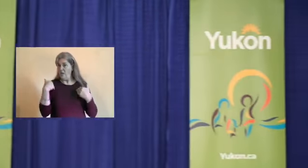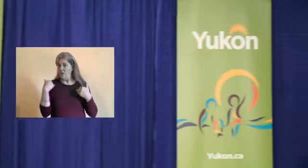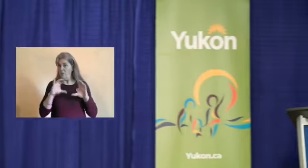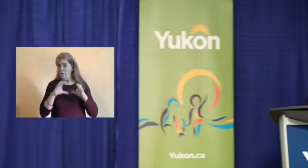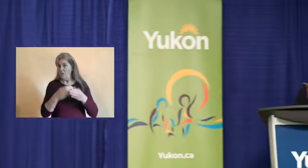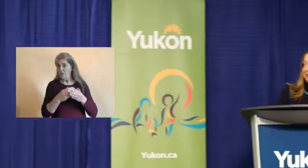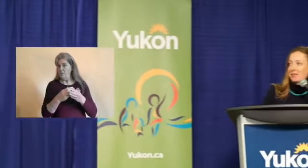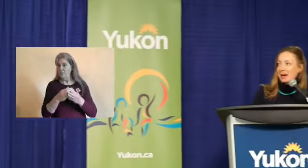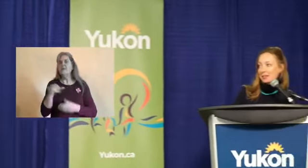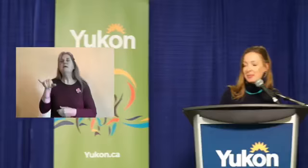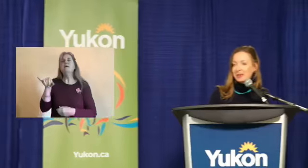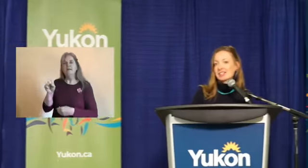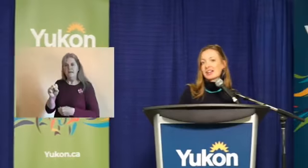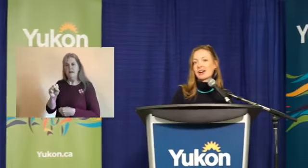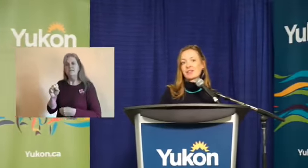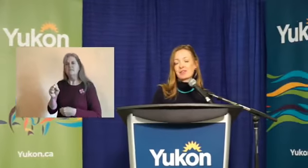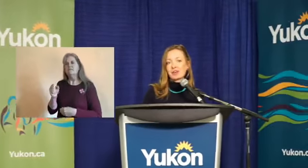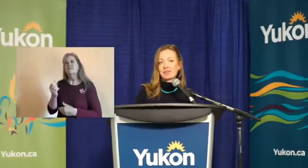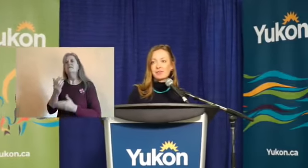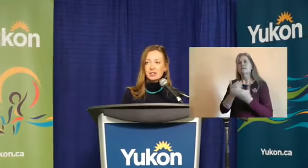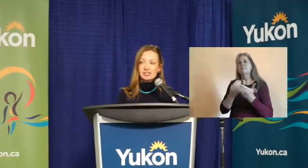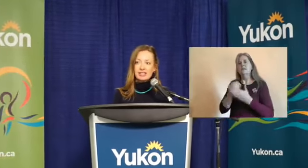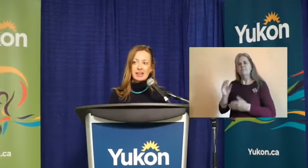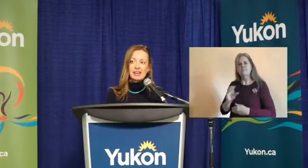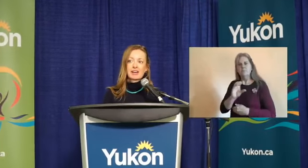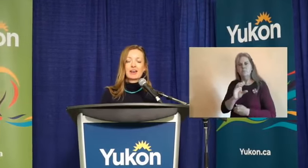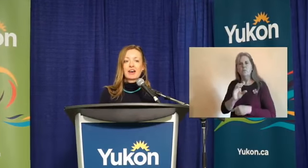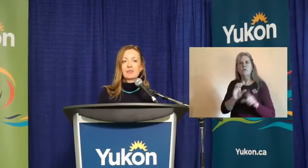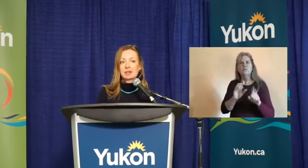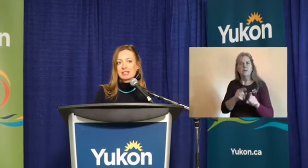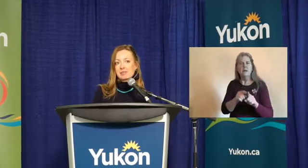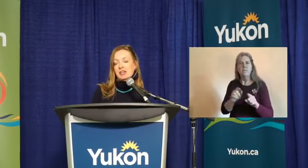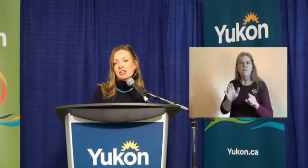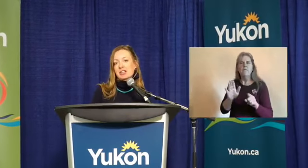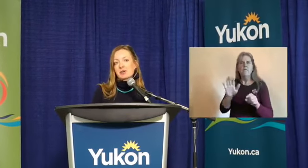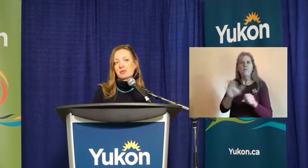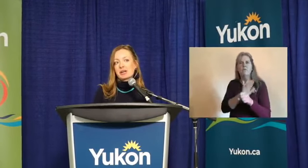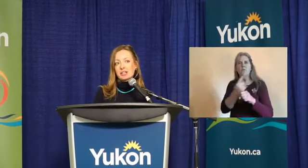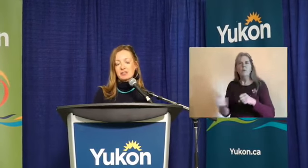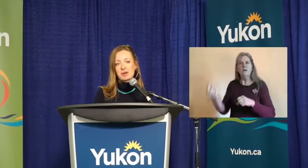Yes, there will be honoraria provided for panel members for a full day of participation,